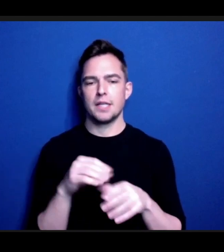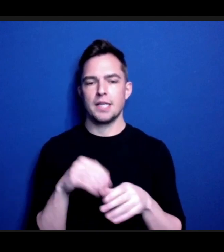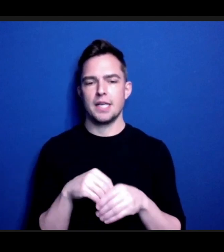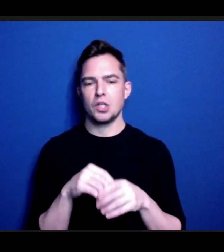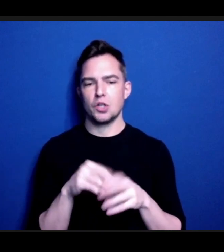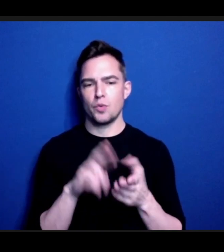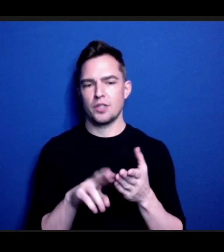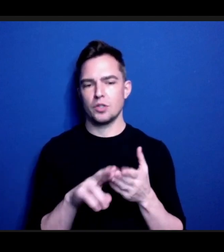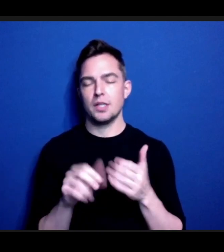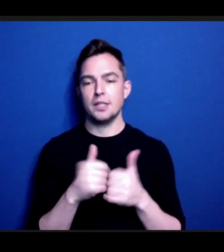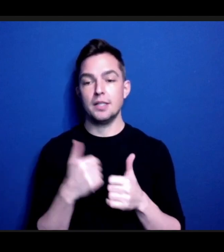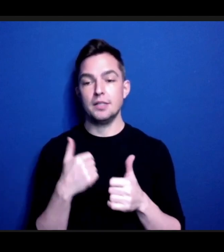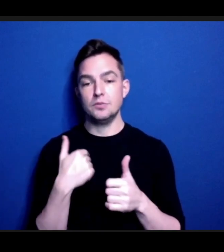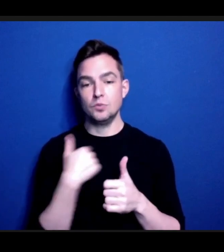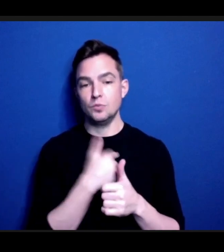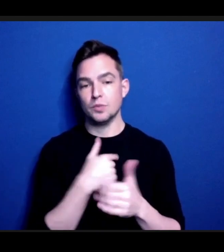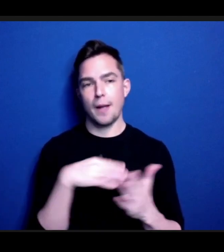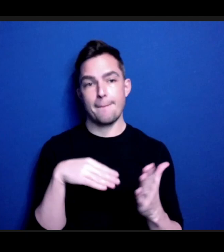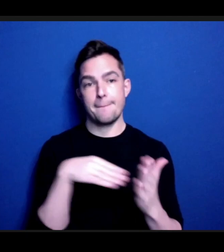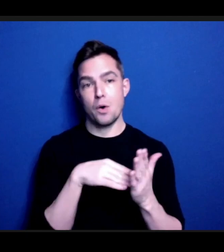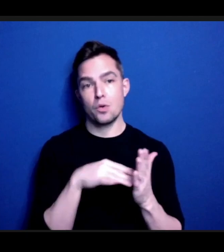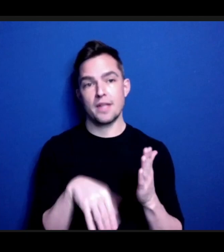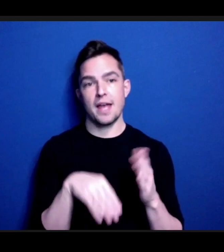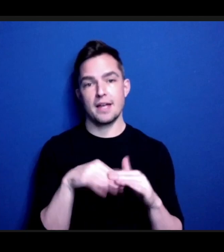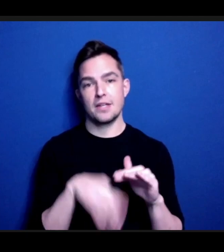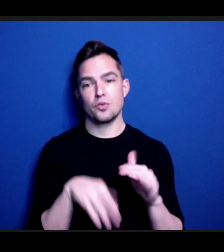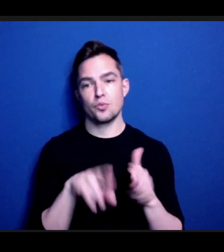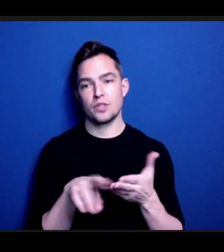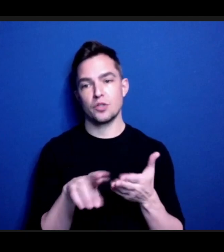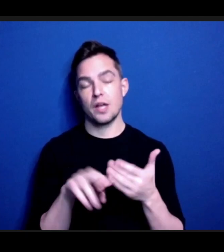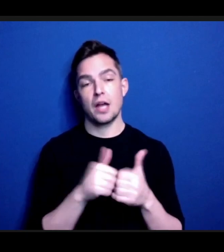for me, how do we oppose that in research? How do we do engage in research practices